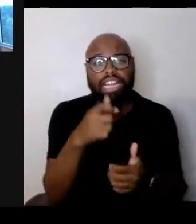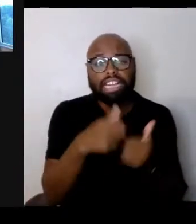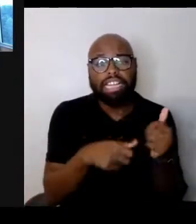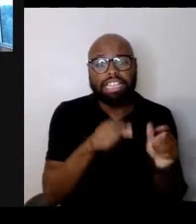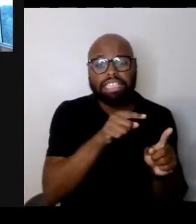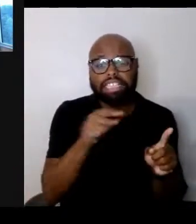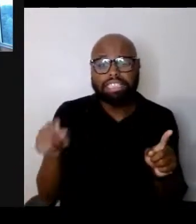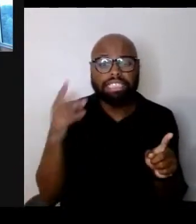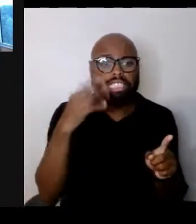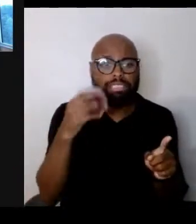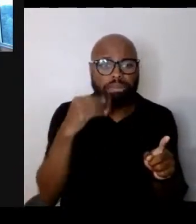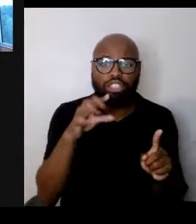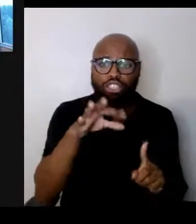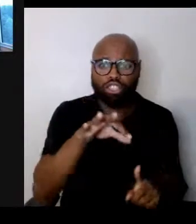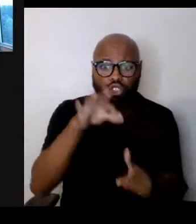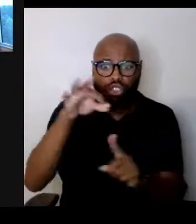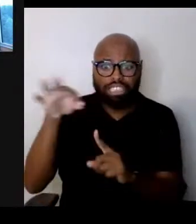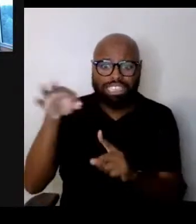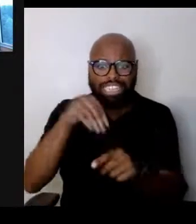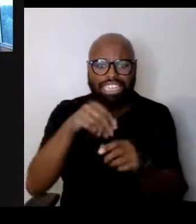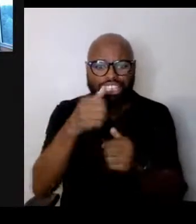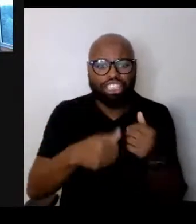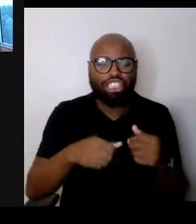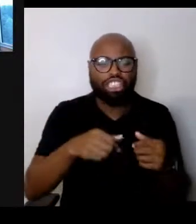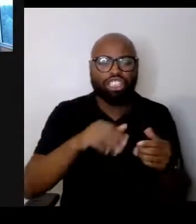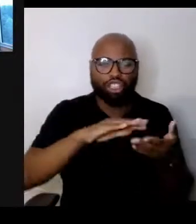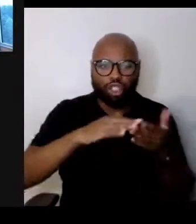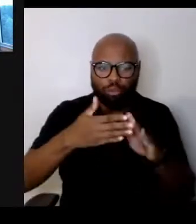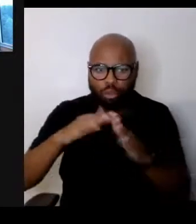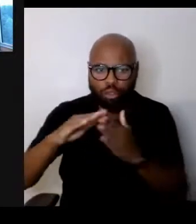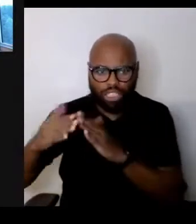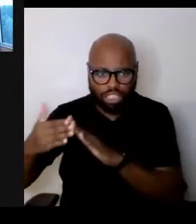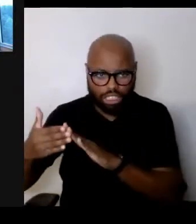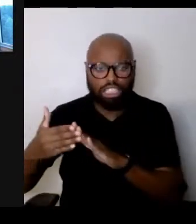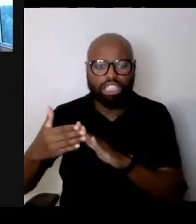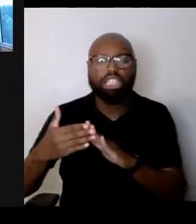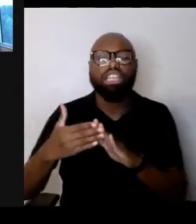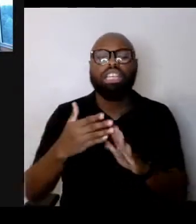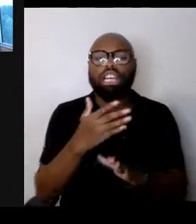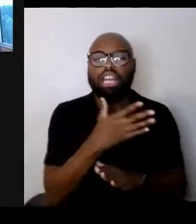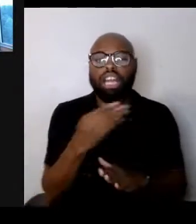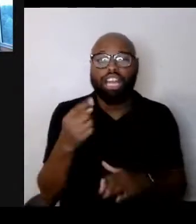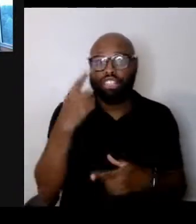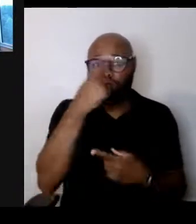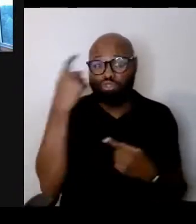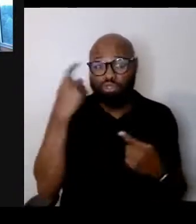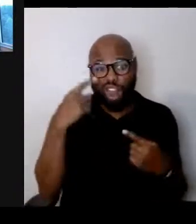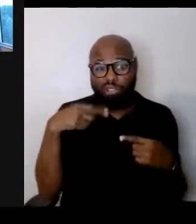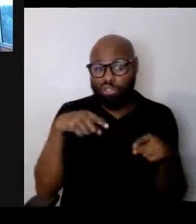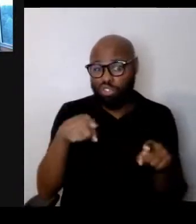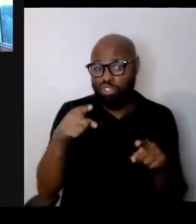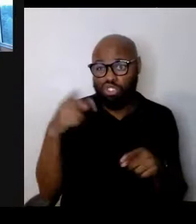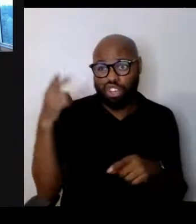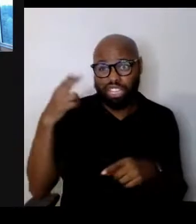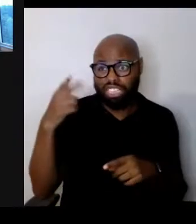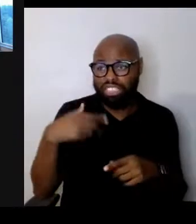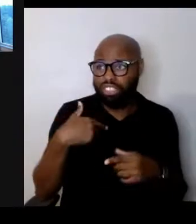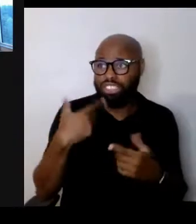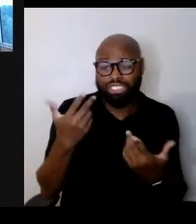in each community and the trauma throughout history is unique, and we are feeling some of the sounds